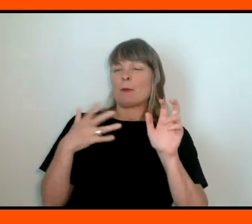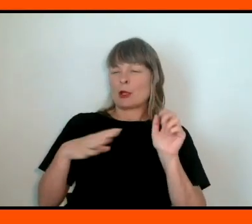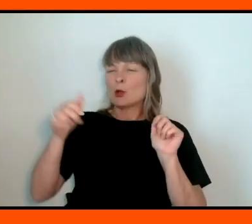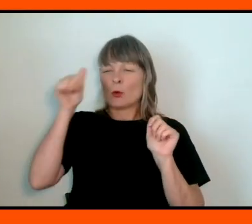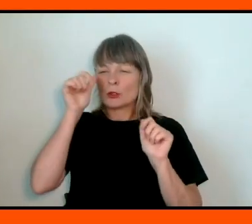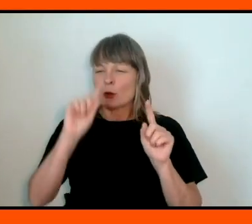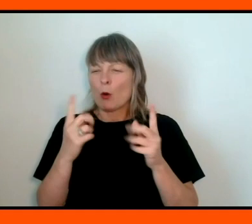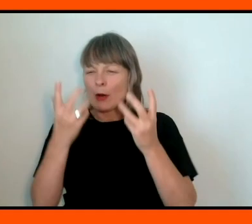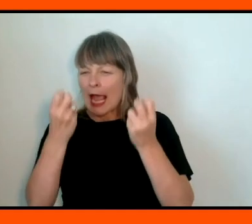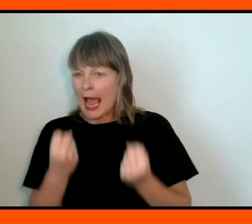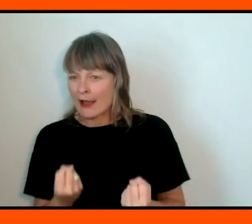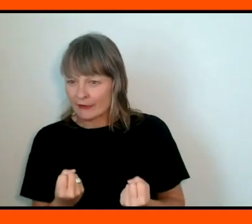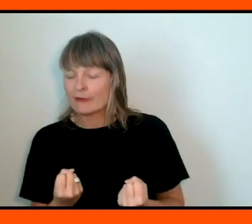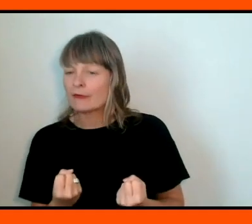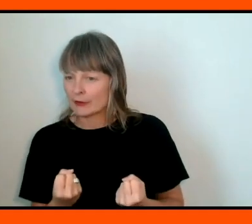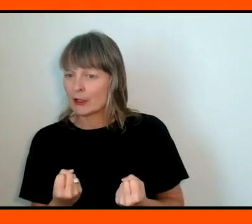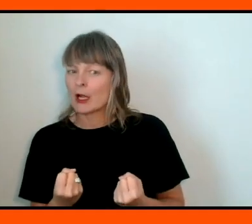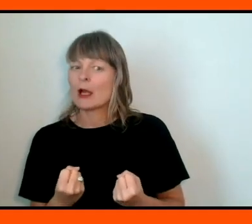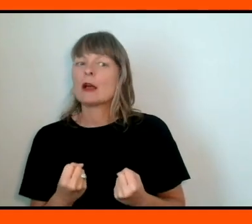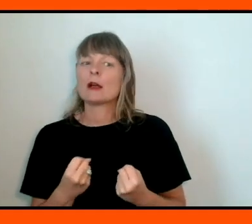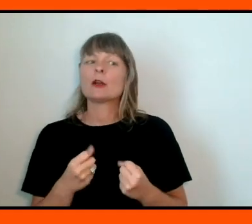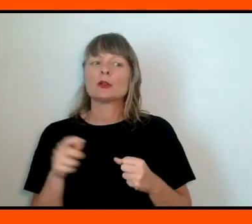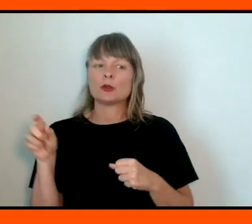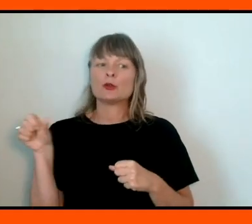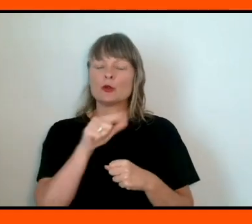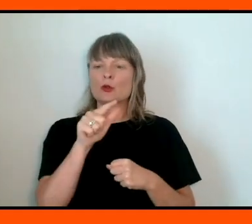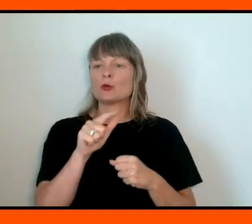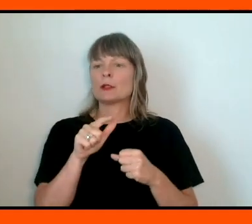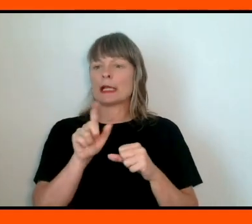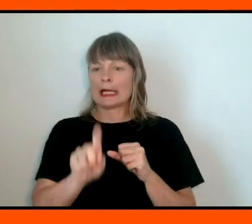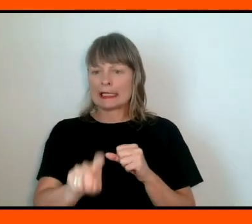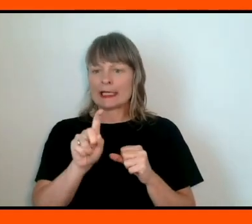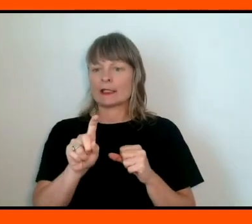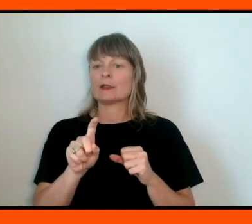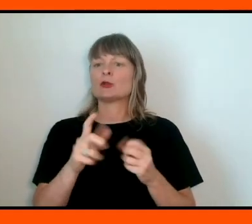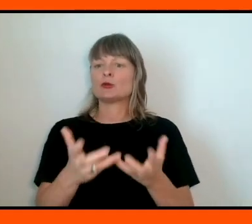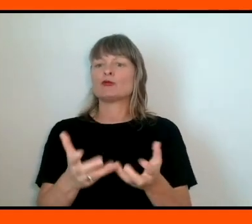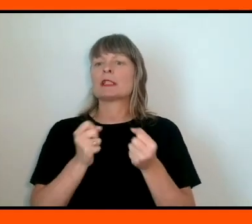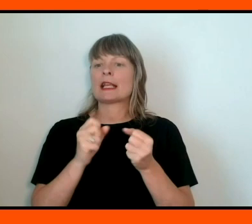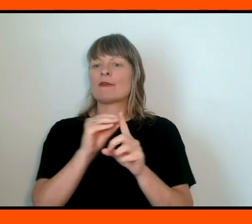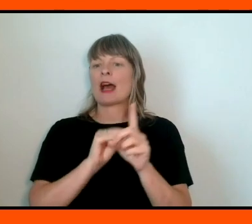I strongly encourage you to subscribe for updates which I believe we will provide a link